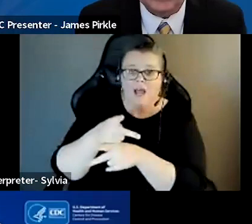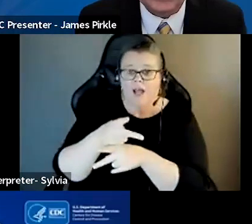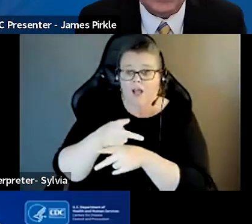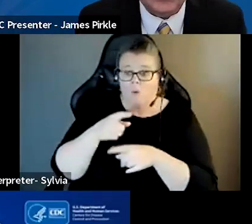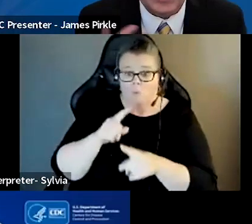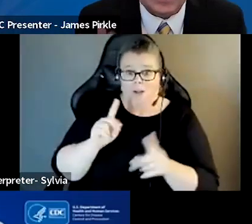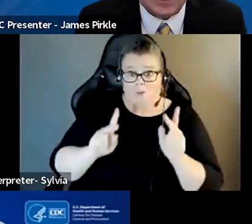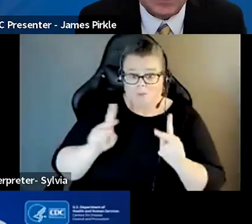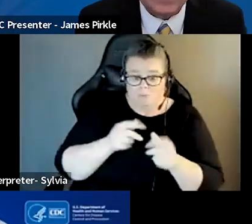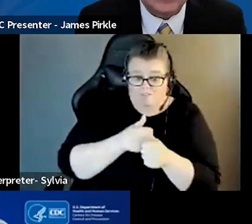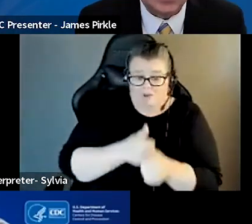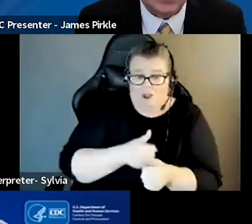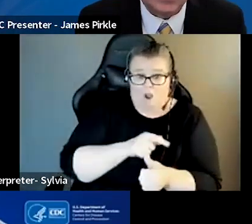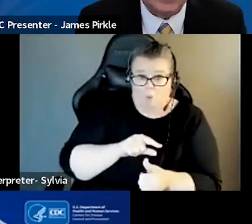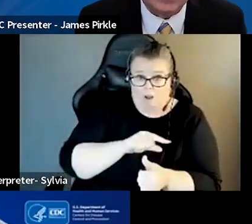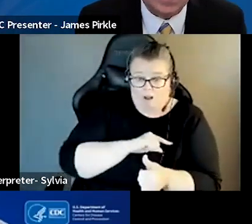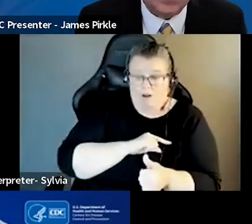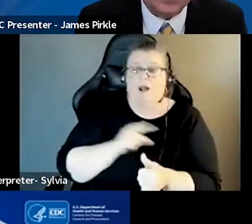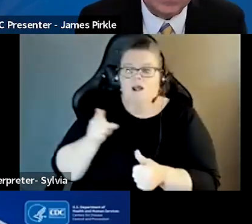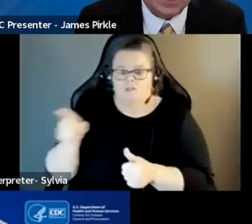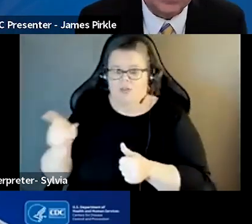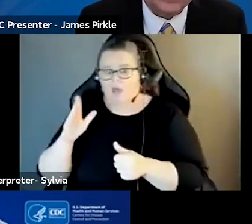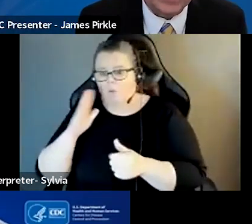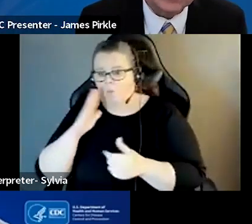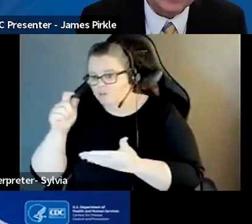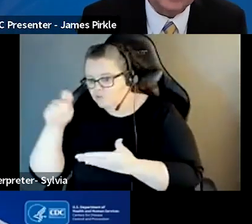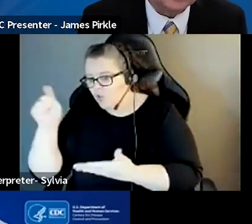of this is checked and it gets done. Now, there are a couple of checks that happen.